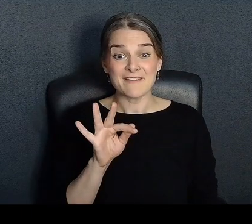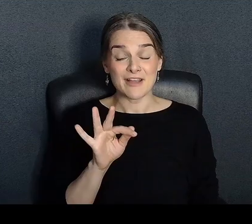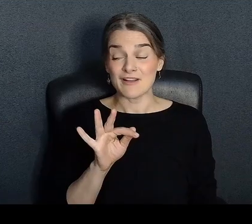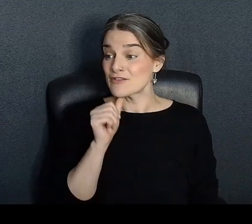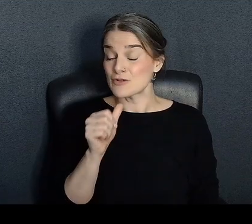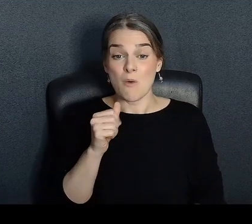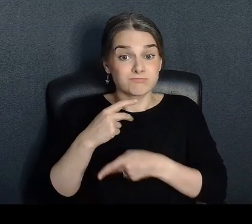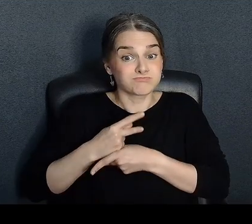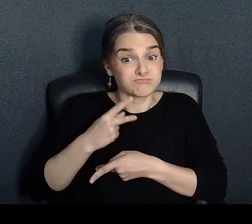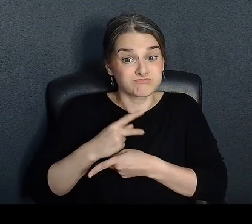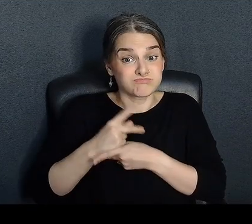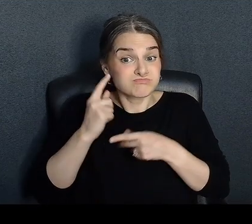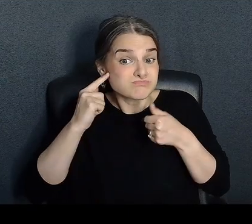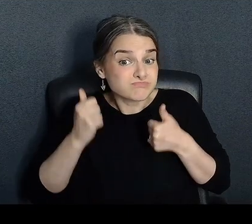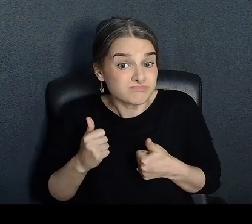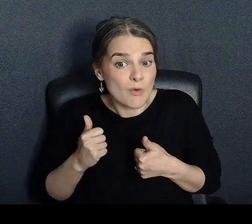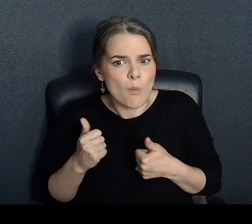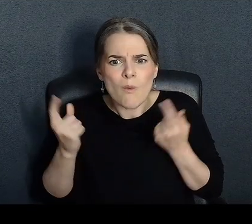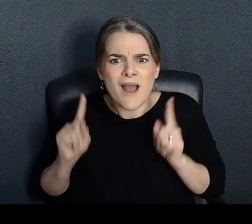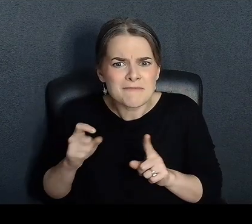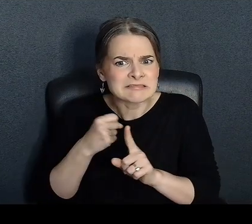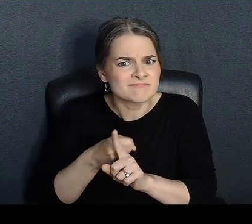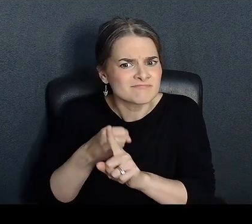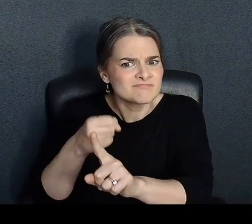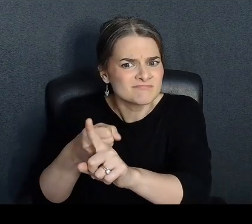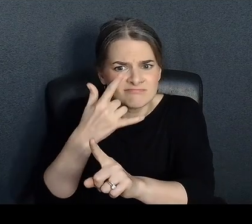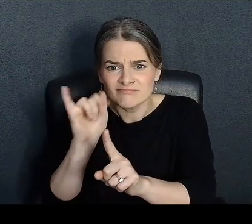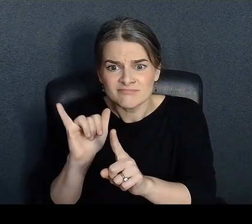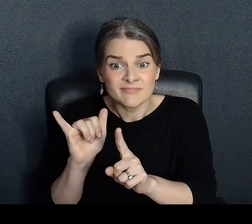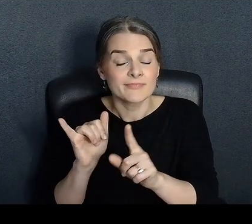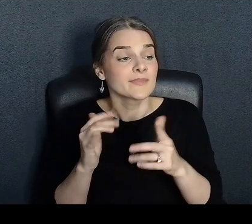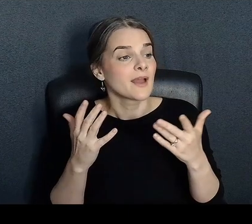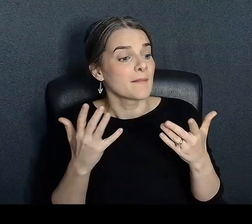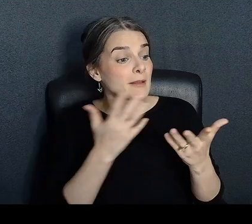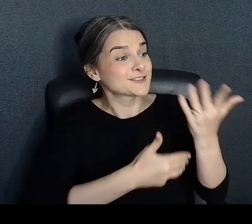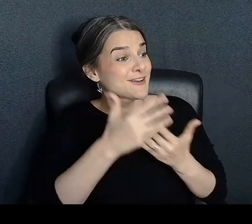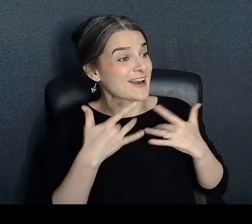are avoiding and withdrawing from social activities,